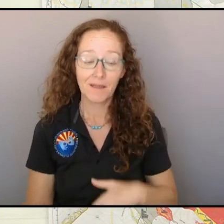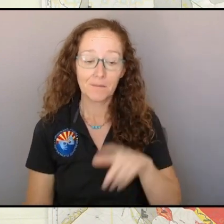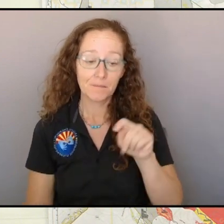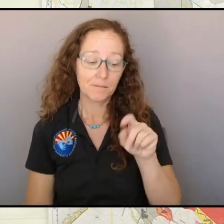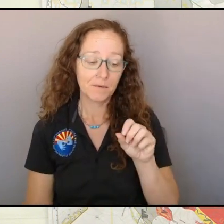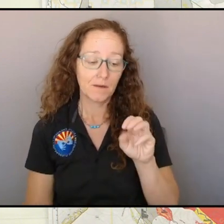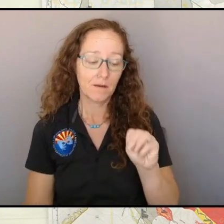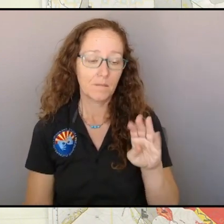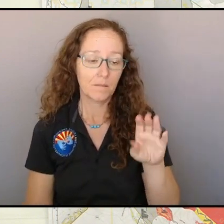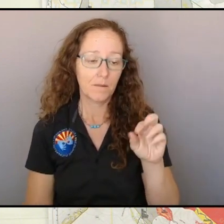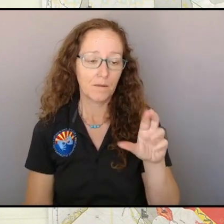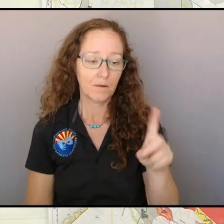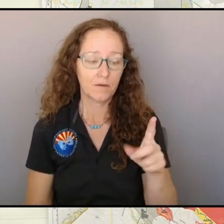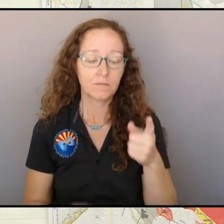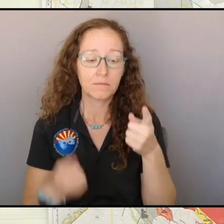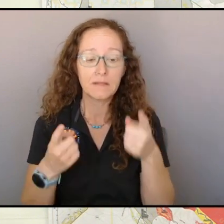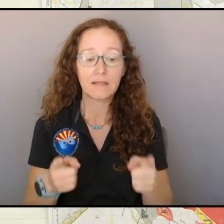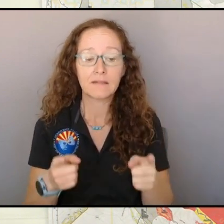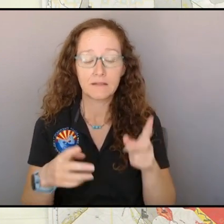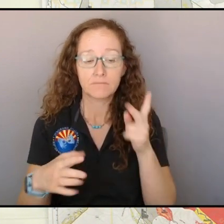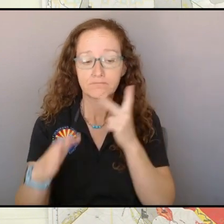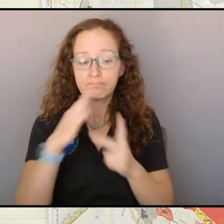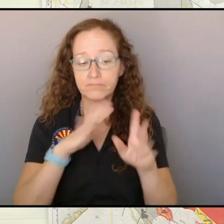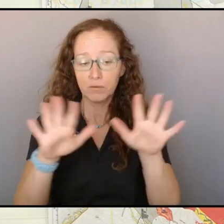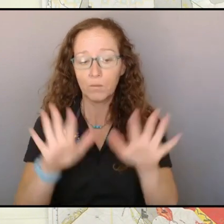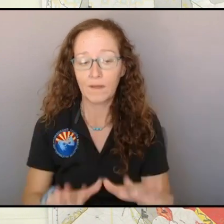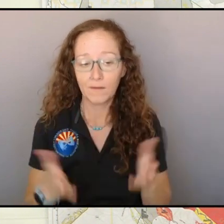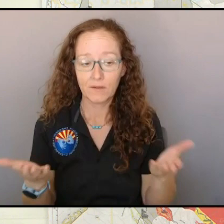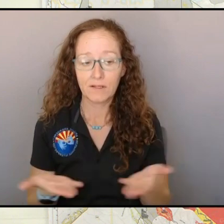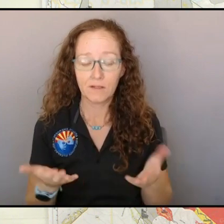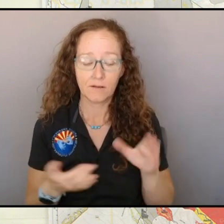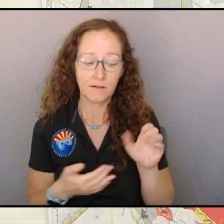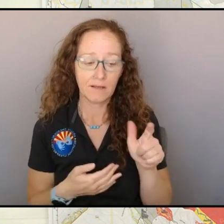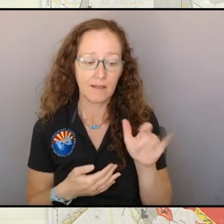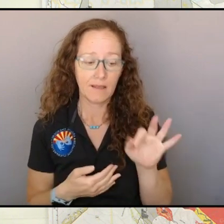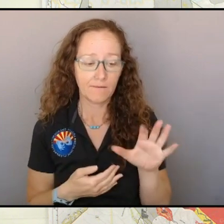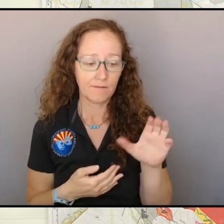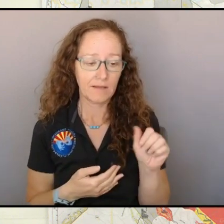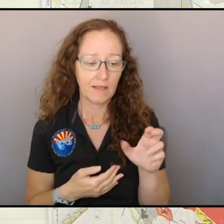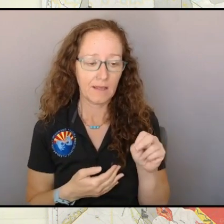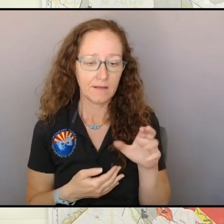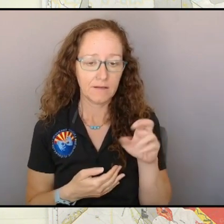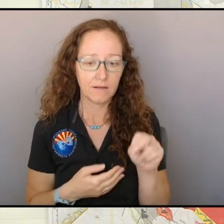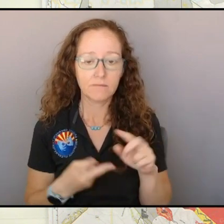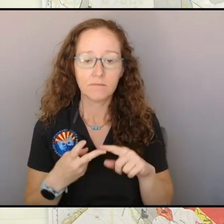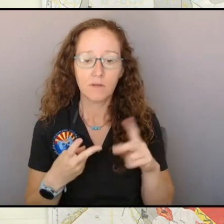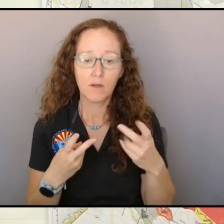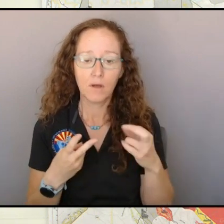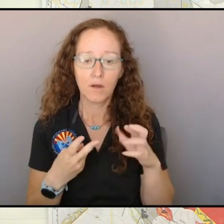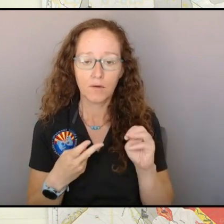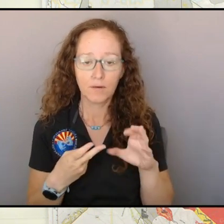the Calf Canyon Fire/Hermits Peak Fire with Team 2 and you're probably not used to seeing me. I'm a new face. You were